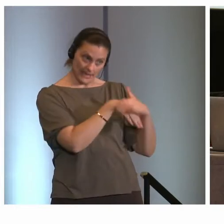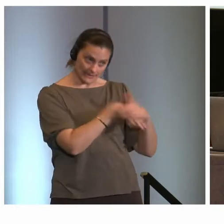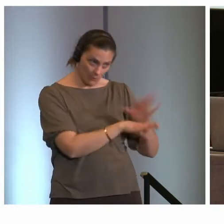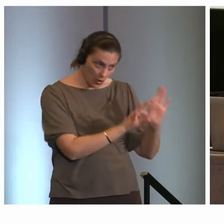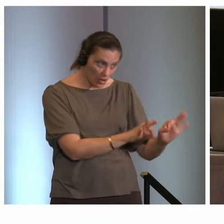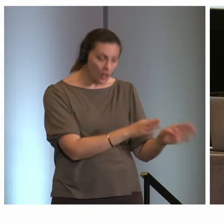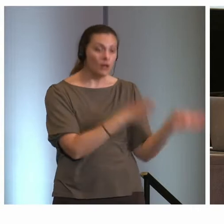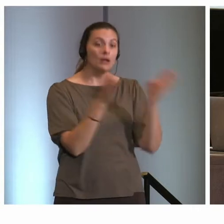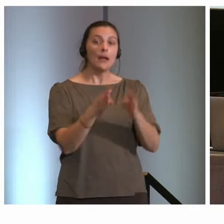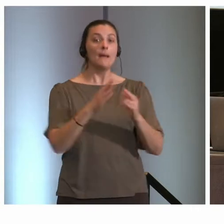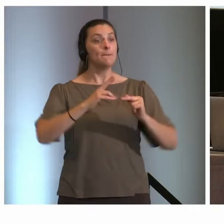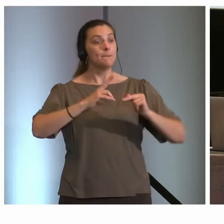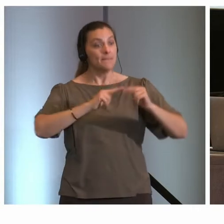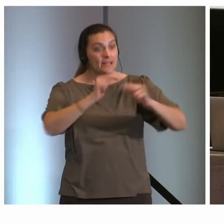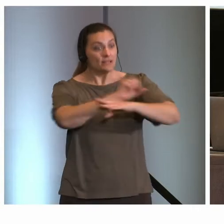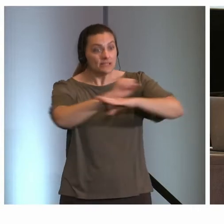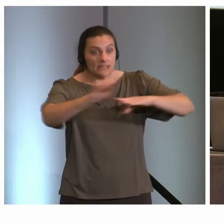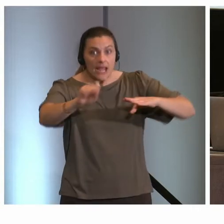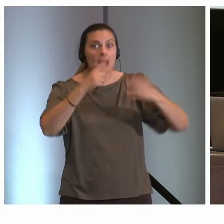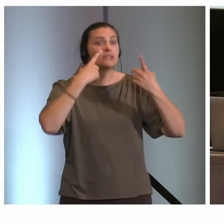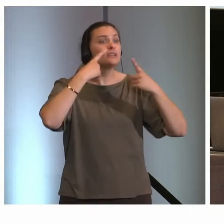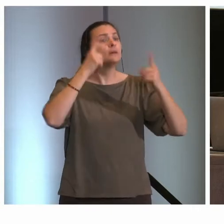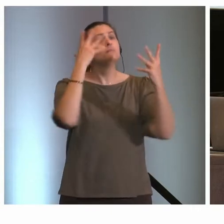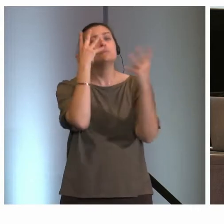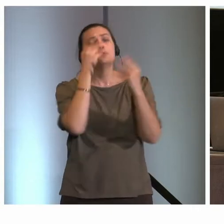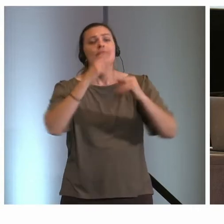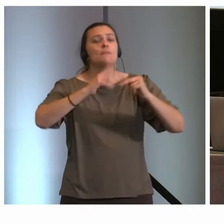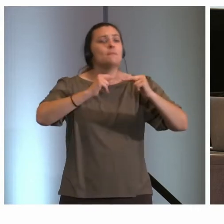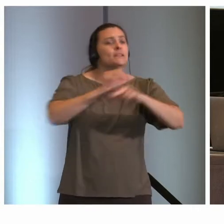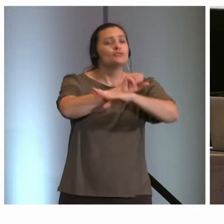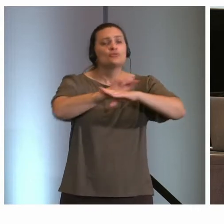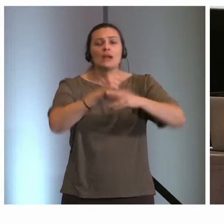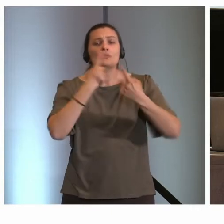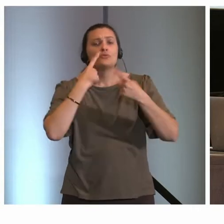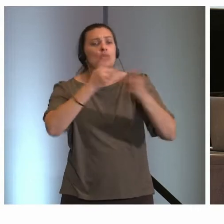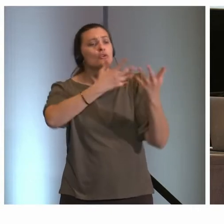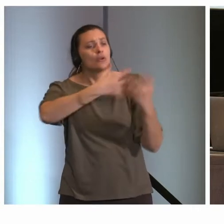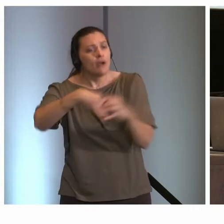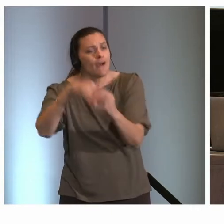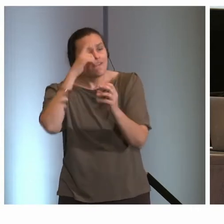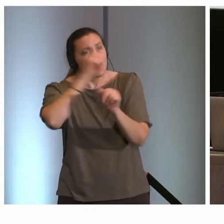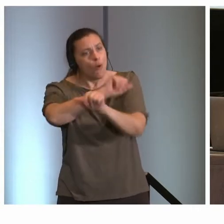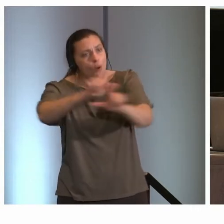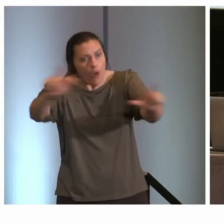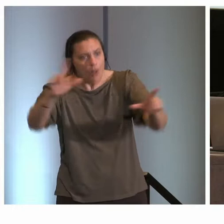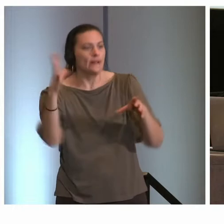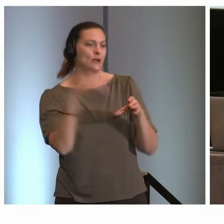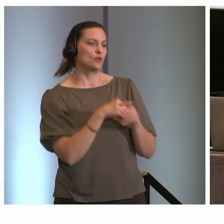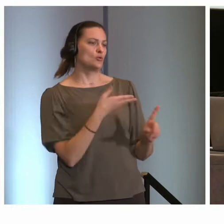that was accessible, at -- circle in the square and they